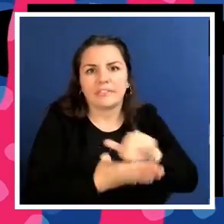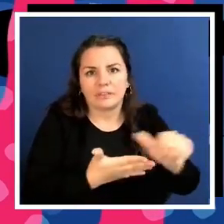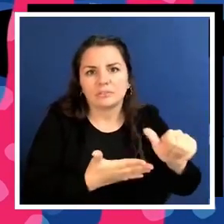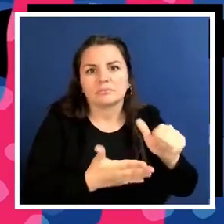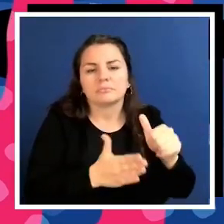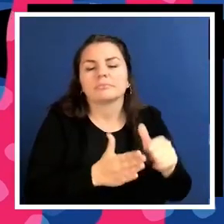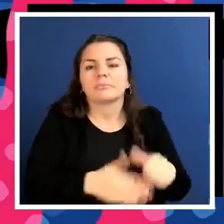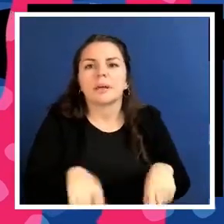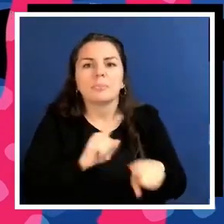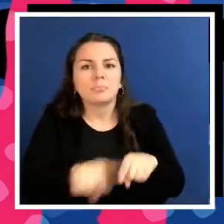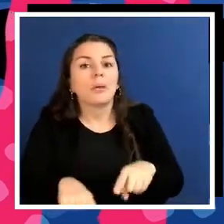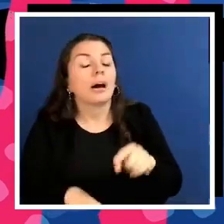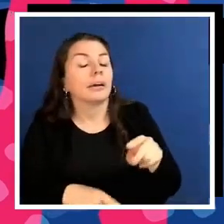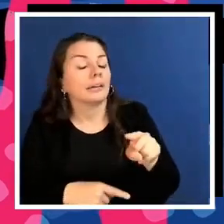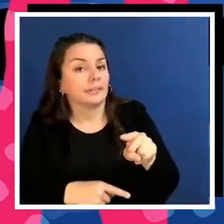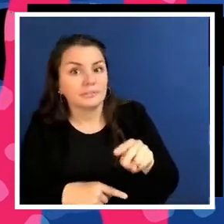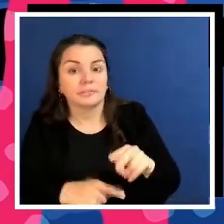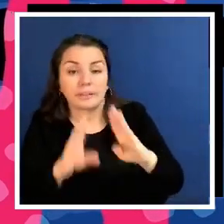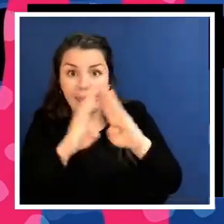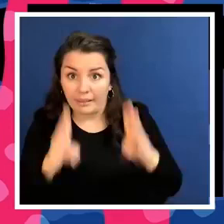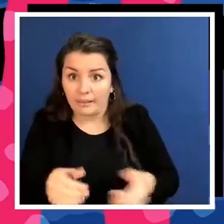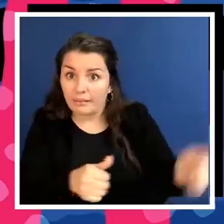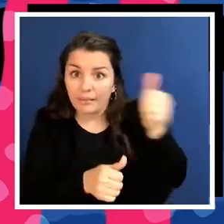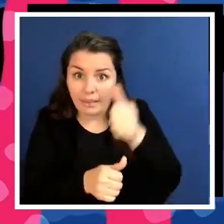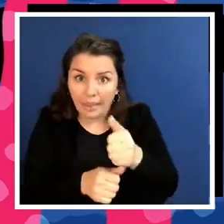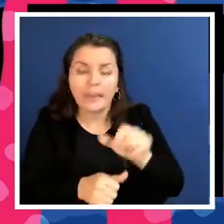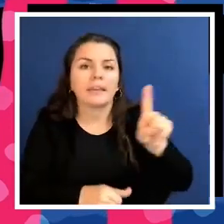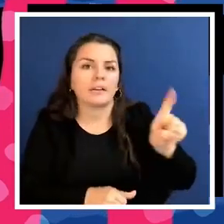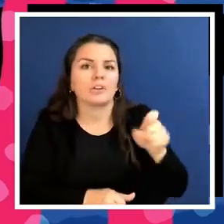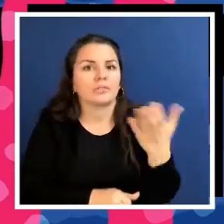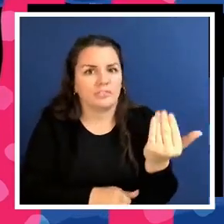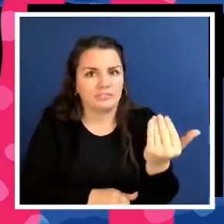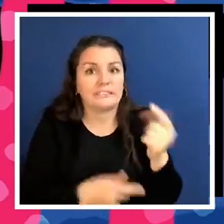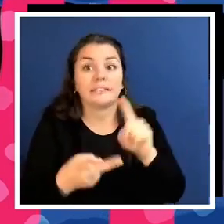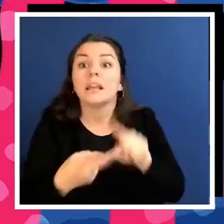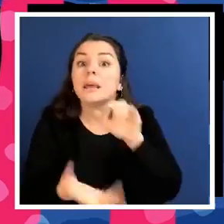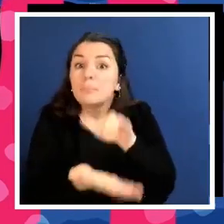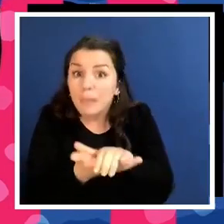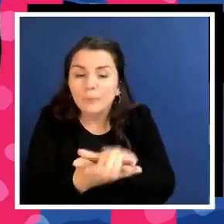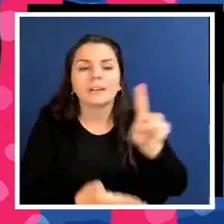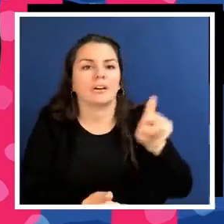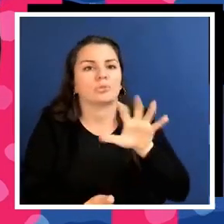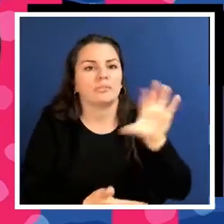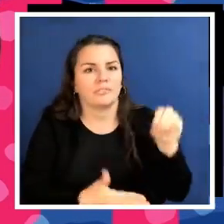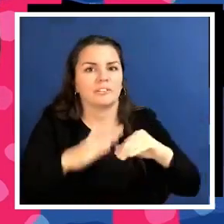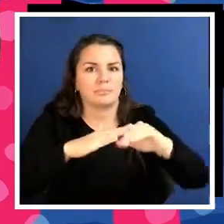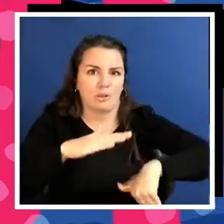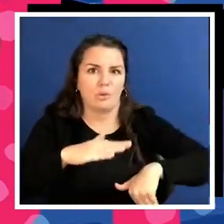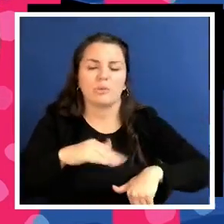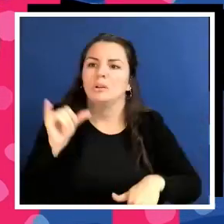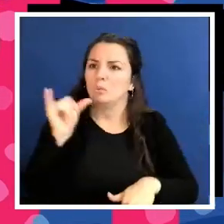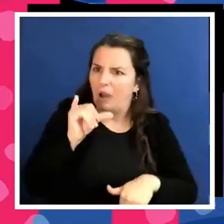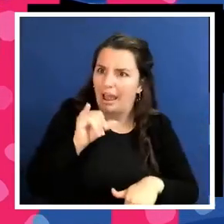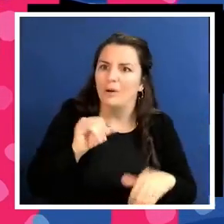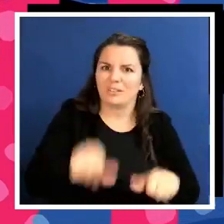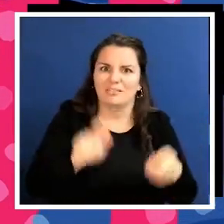WE CAN COME WITH THE NEW CHILD TAX CREDIT THE GOVERNMENT IS PERMITTING YOU CAN GET MONEY FOR THAT.IF YOU HAVE A CHILD 0-5 YEARS OLD YOU CAN GET UP TO